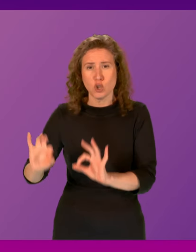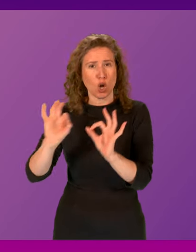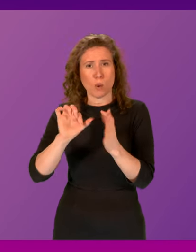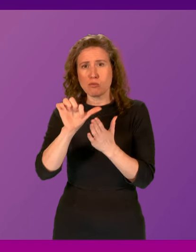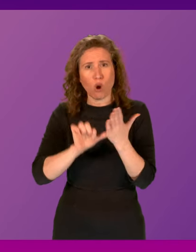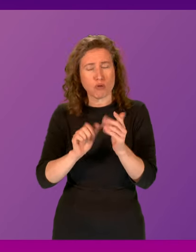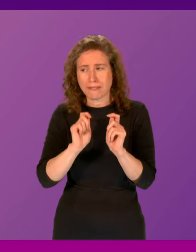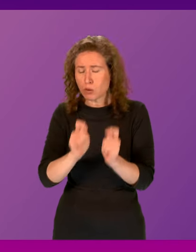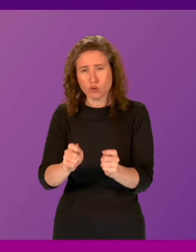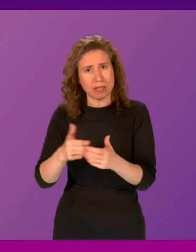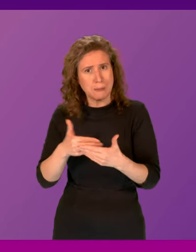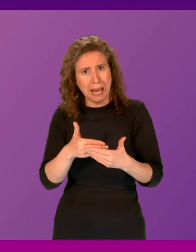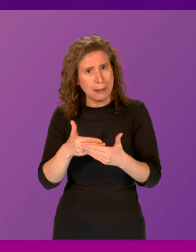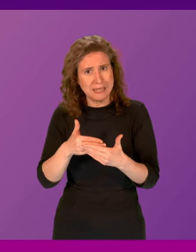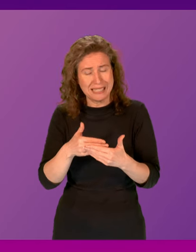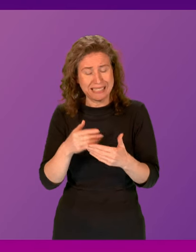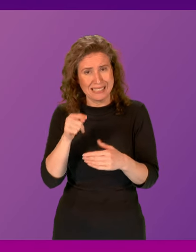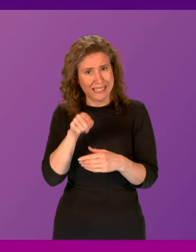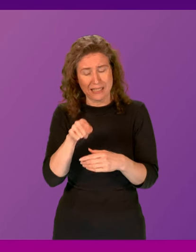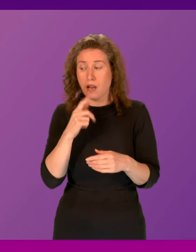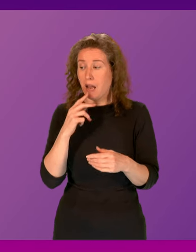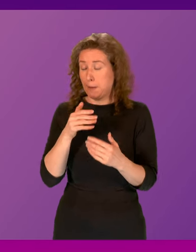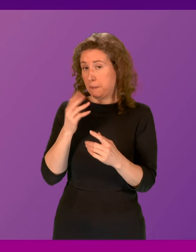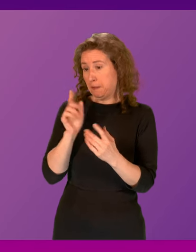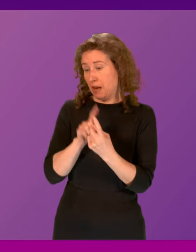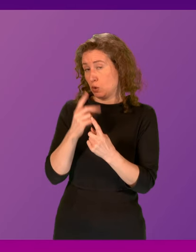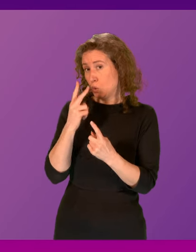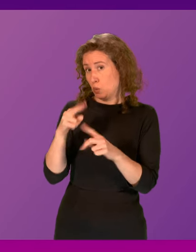recently met two families impacted by that who want to know why the majority